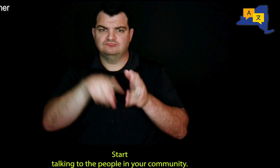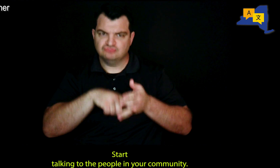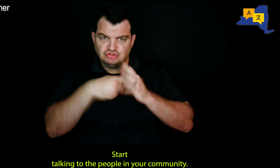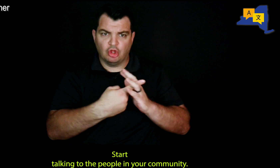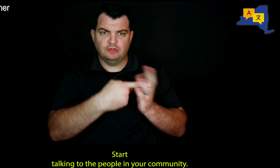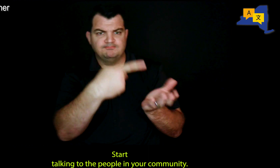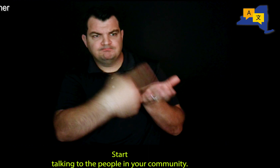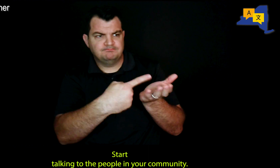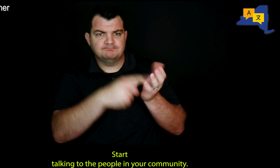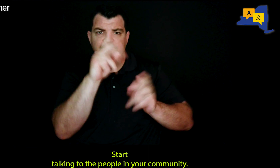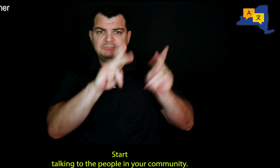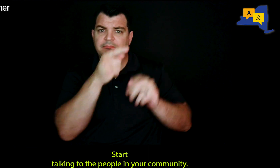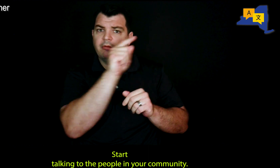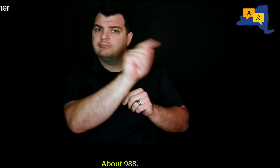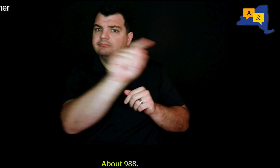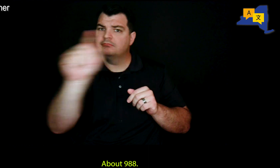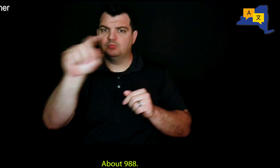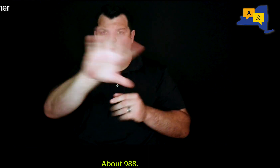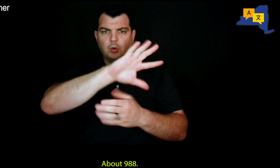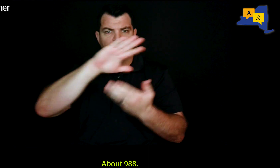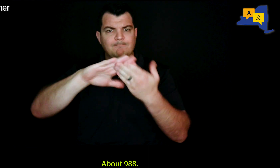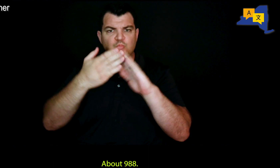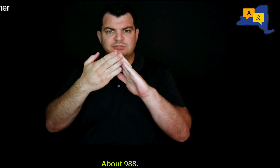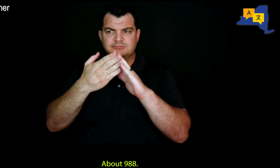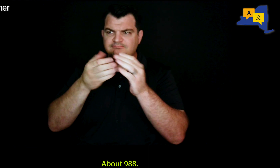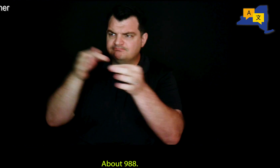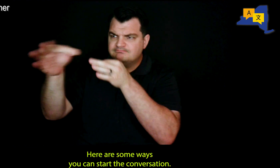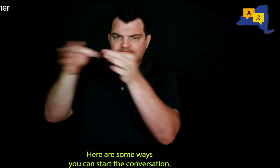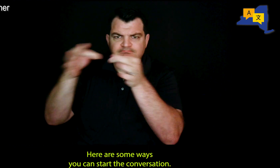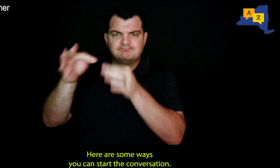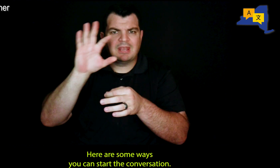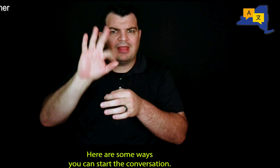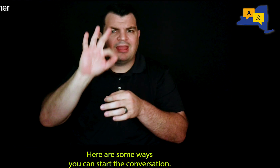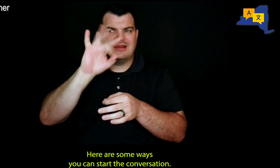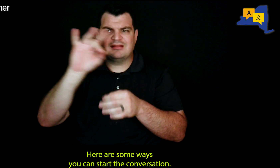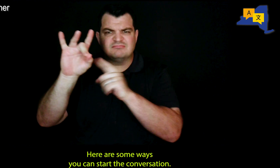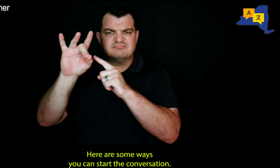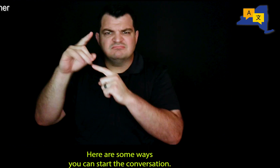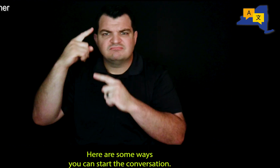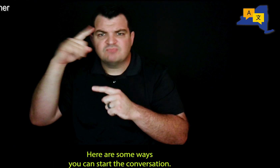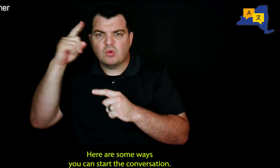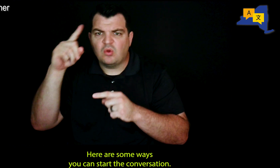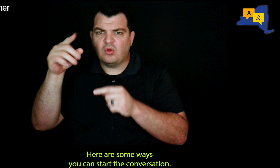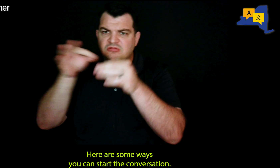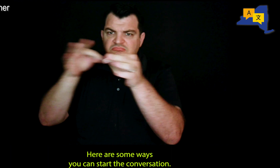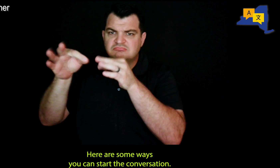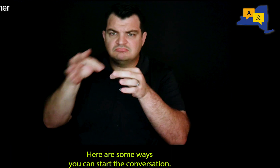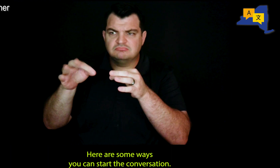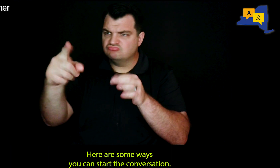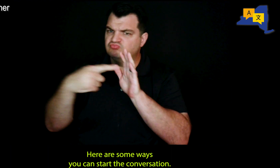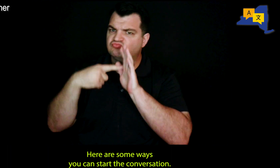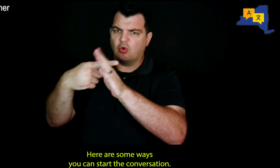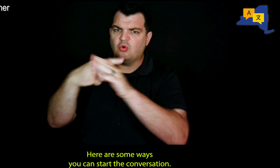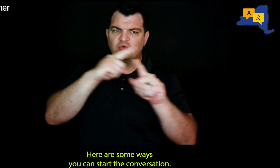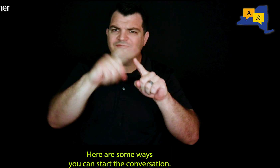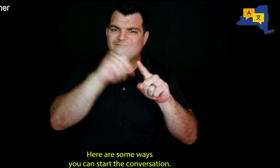Start talking to the people in your community. About 988. Here are some ways you can start the conversation.